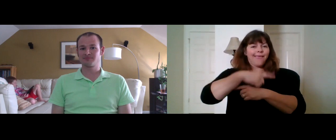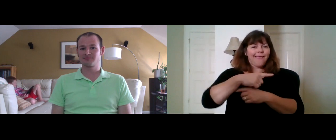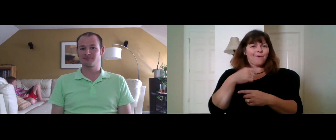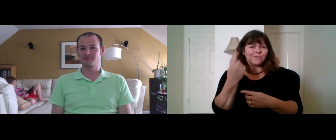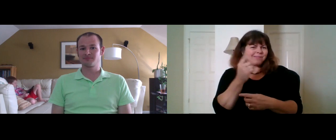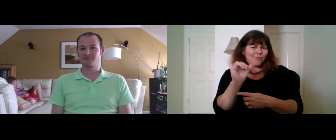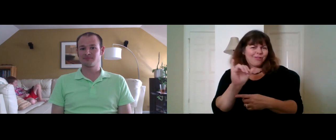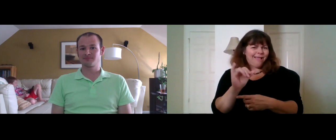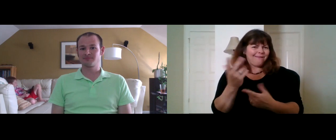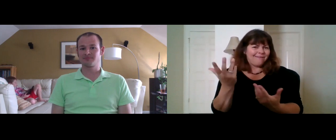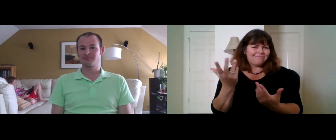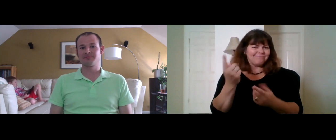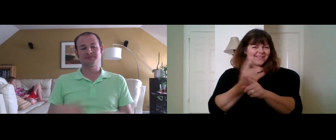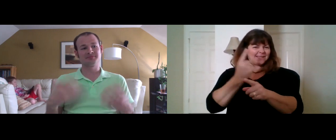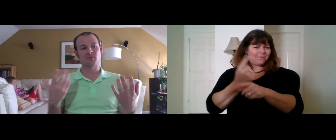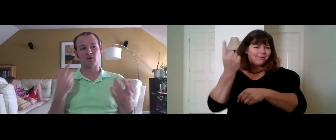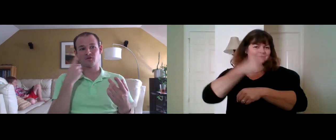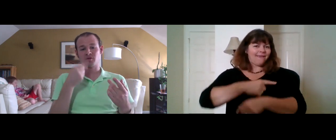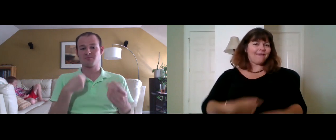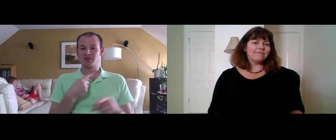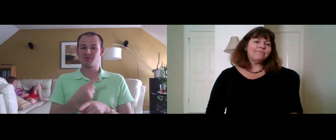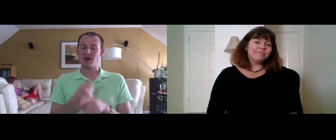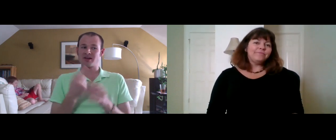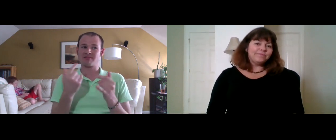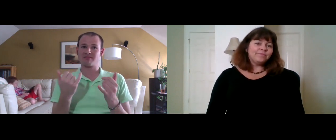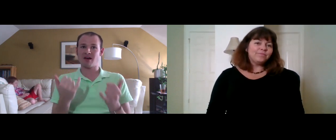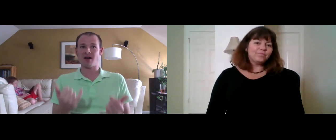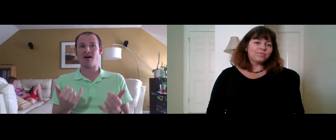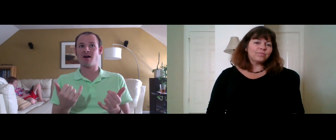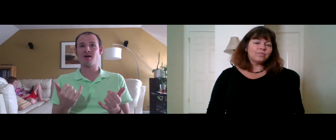Tell me what a typical day is like